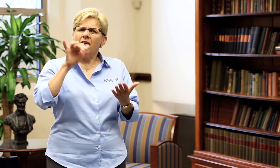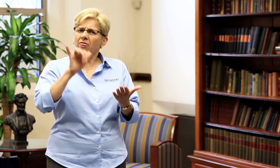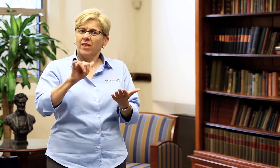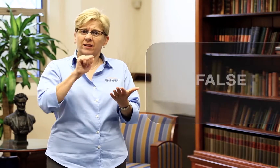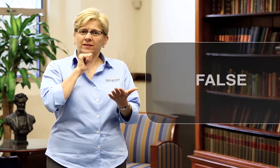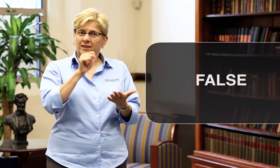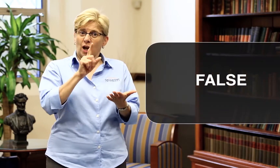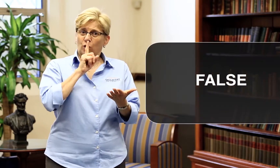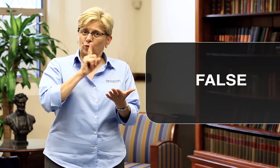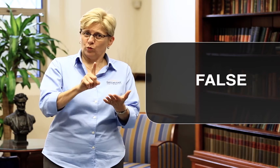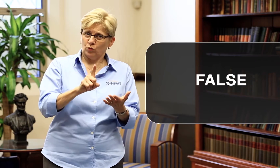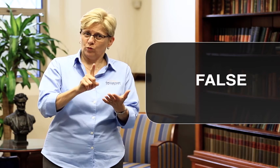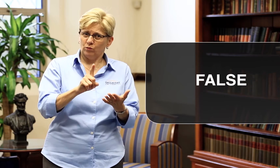That’s not true.